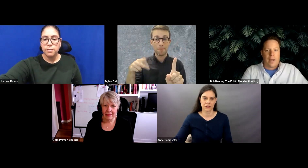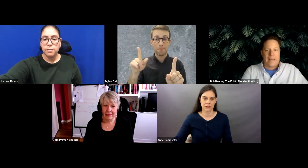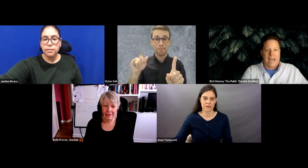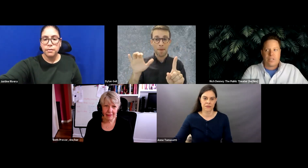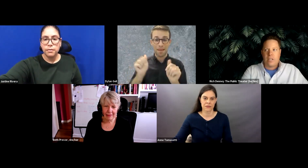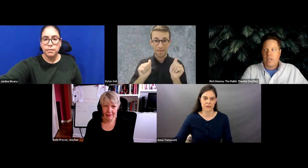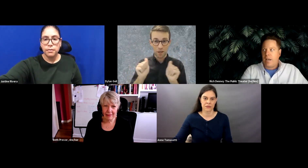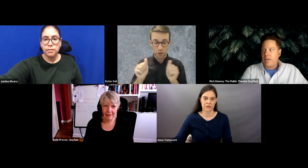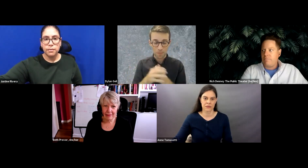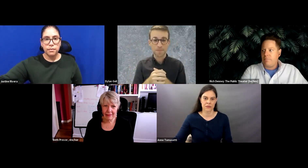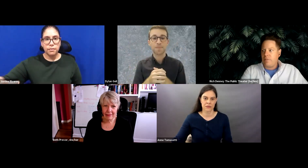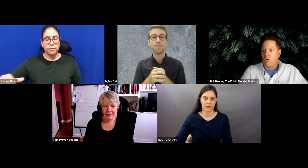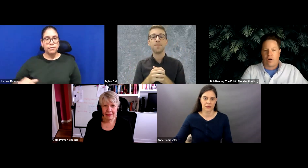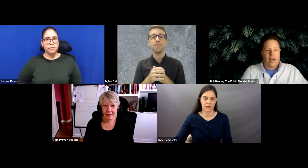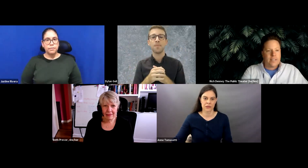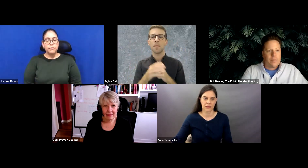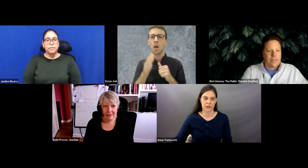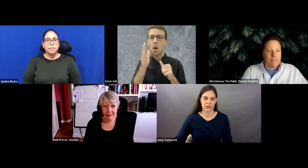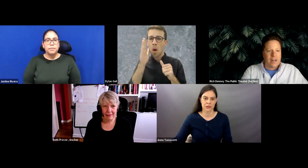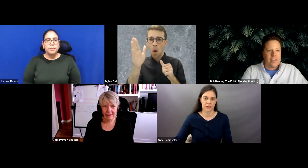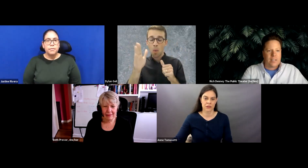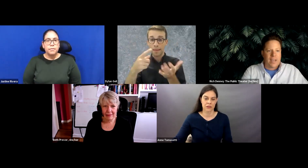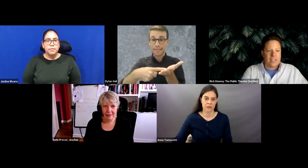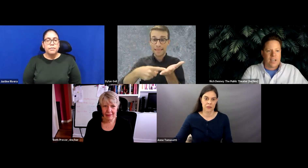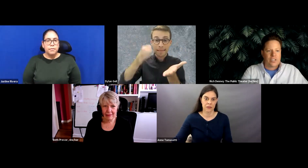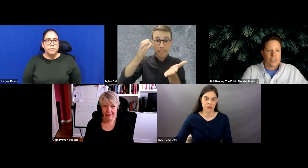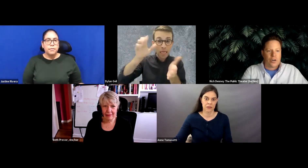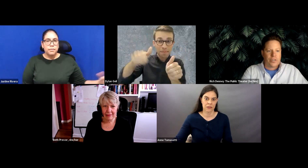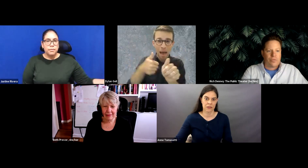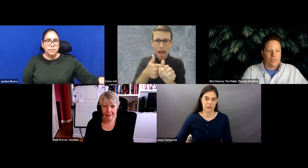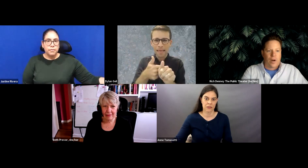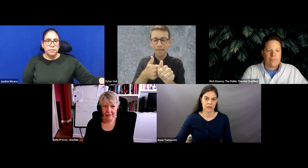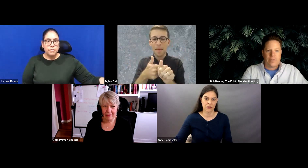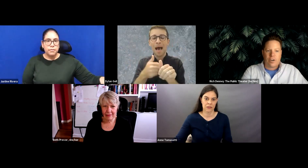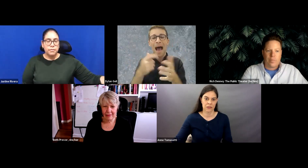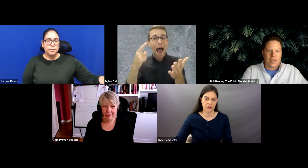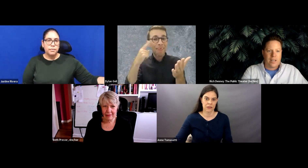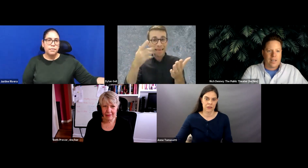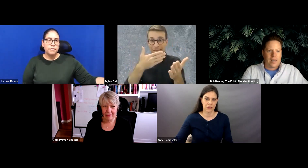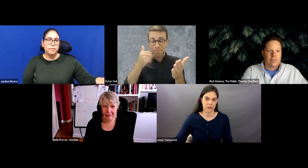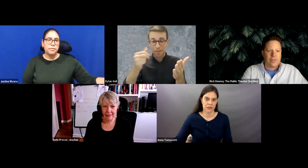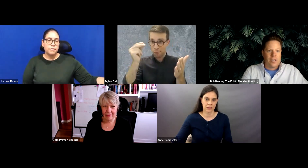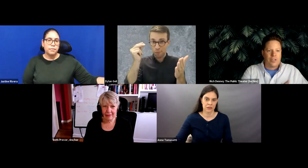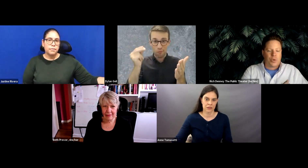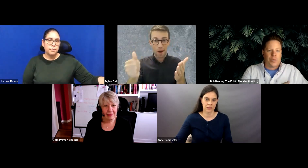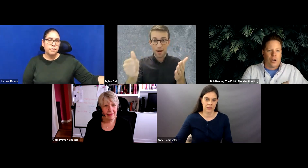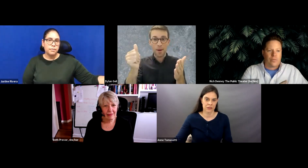about the overall concept of it, I think it's best to kind of start right from the very beginning of showing you all the